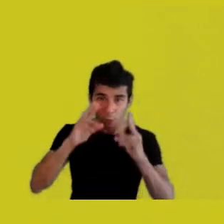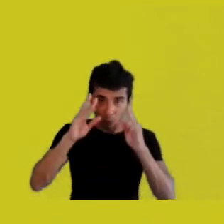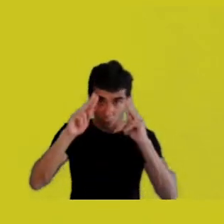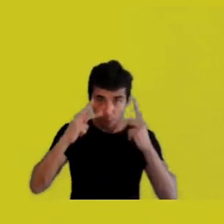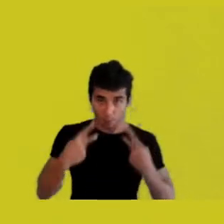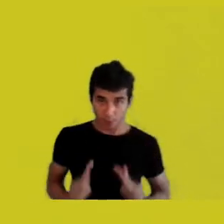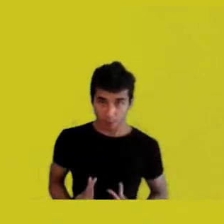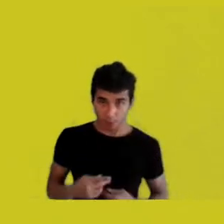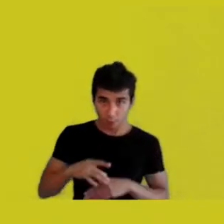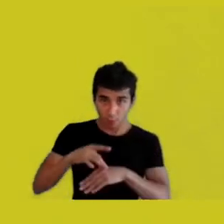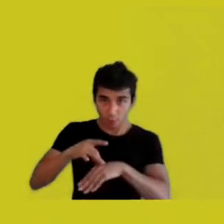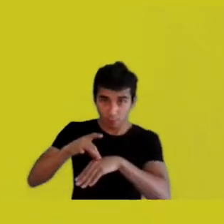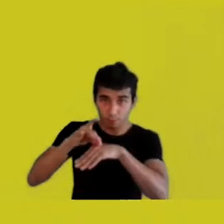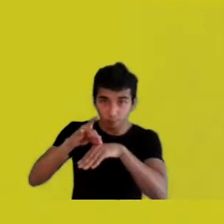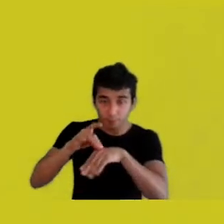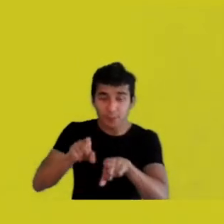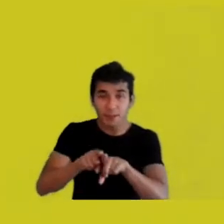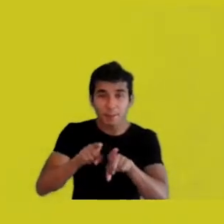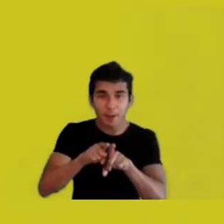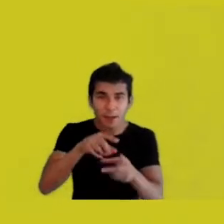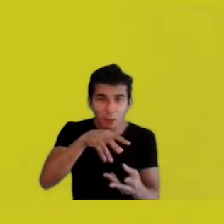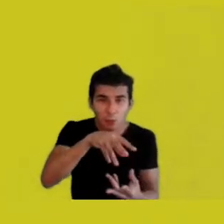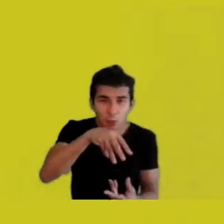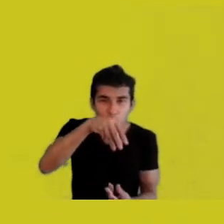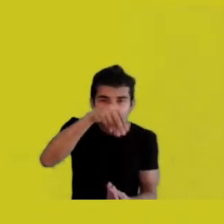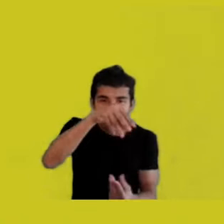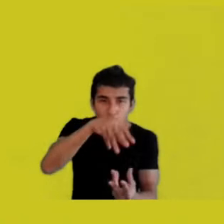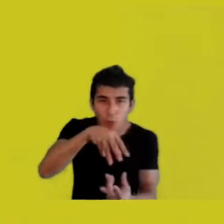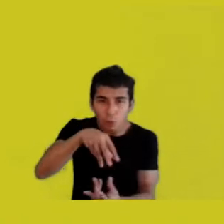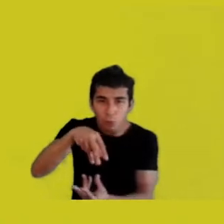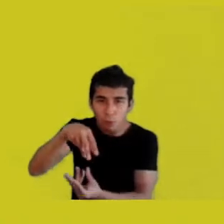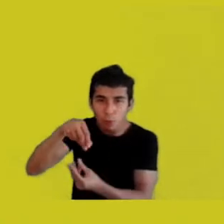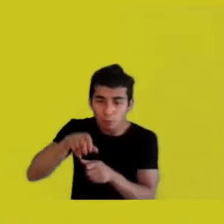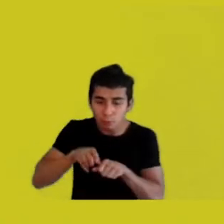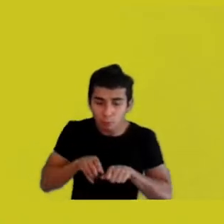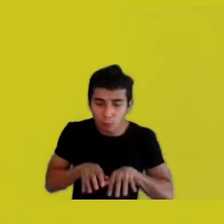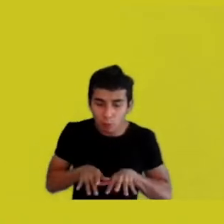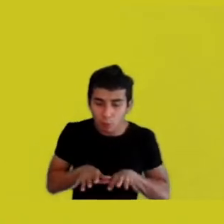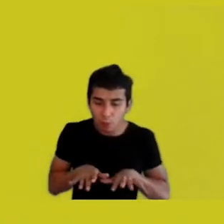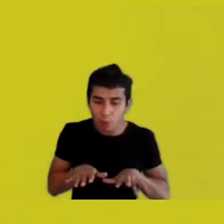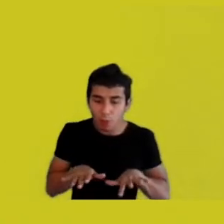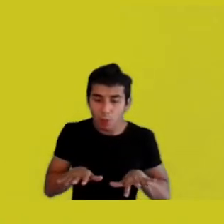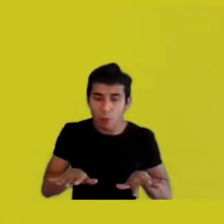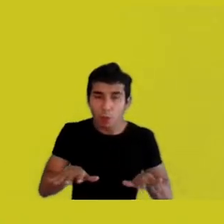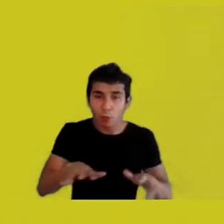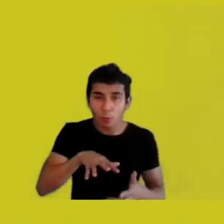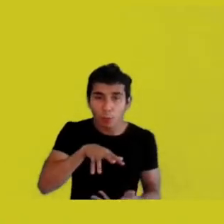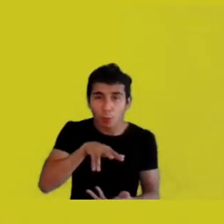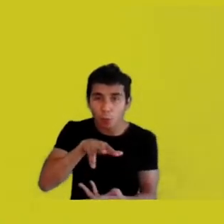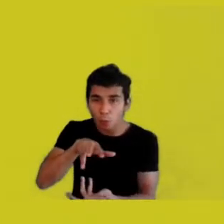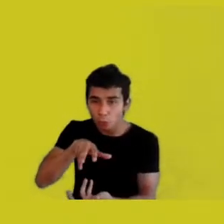roam around the world, Vagamundos, without a closed body.